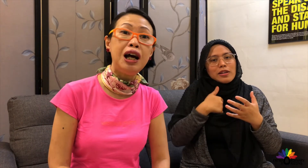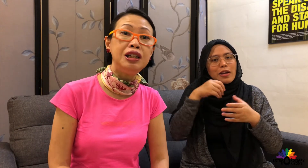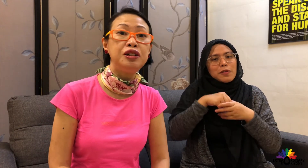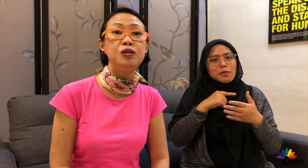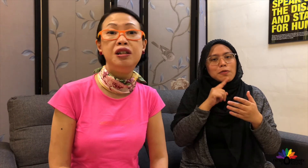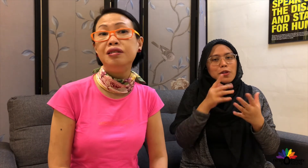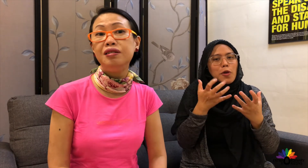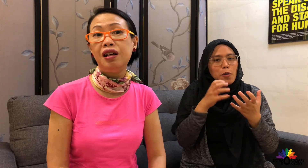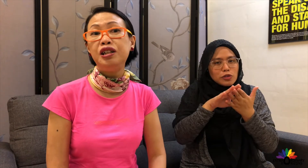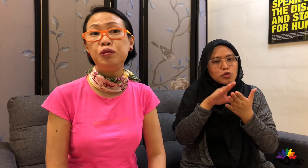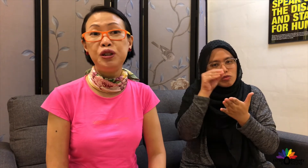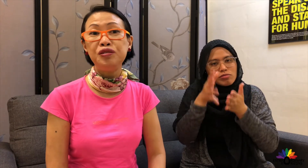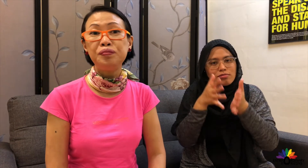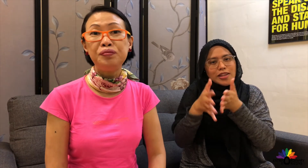I'd like to learn sign language.